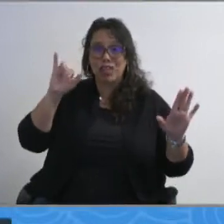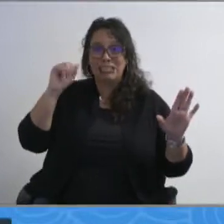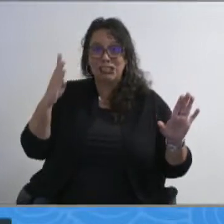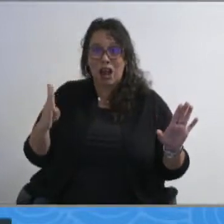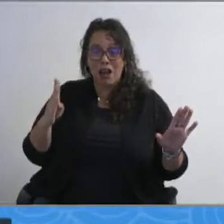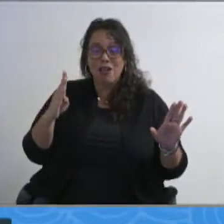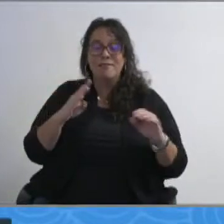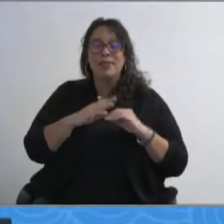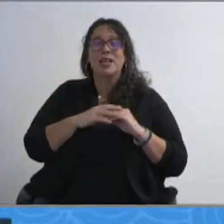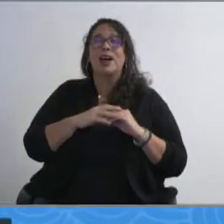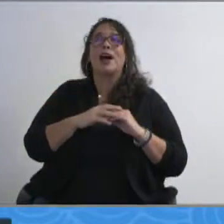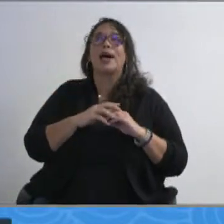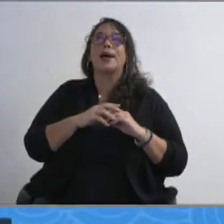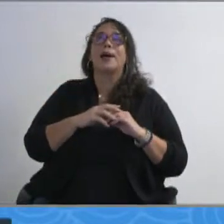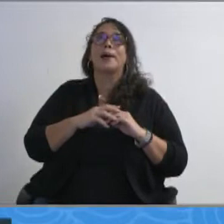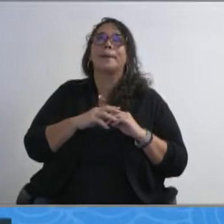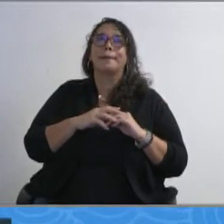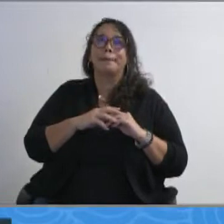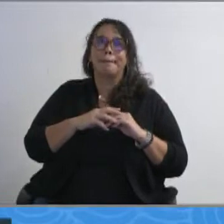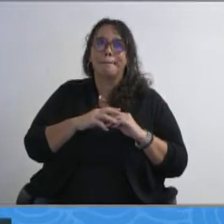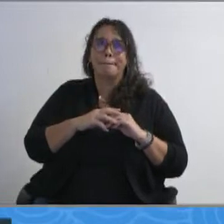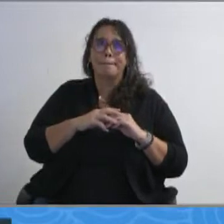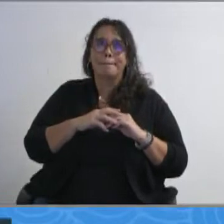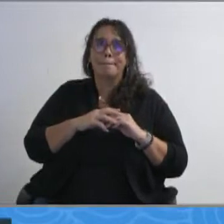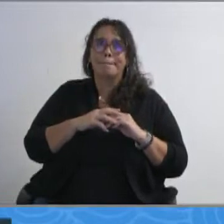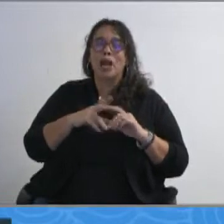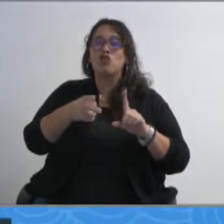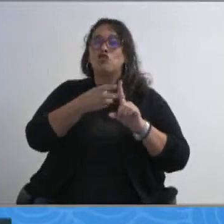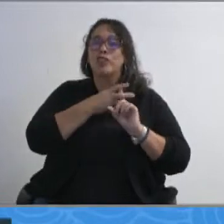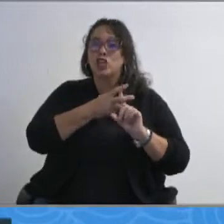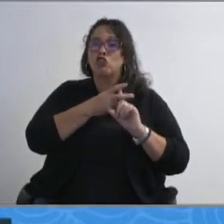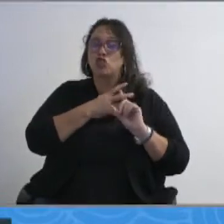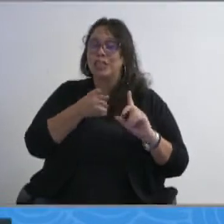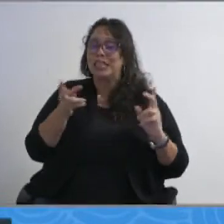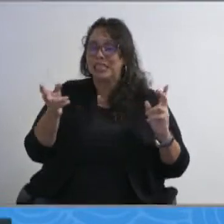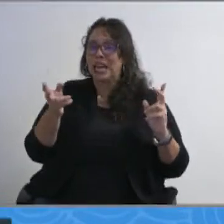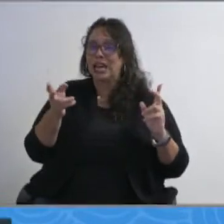in recruiting teachers that are qualified.